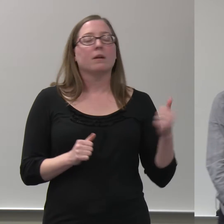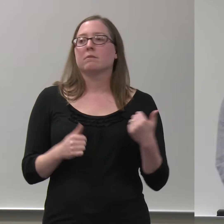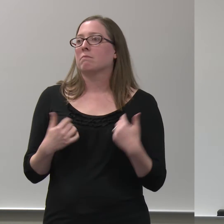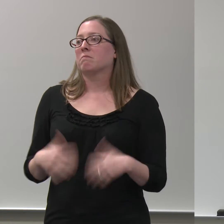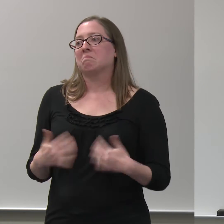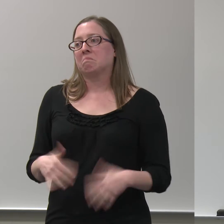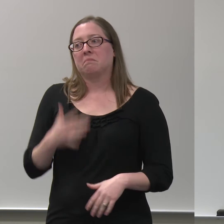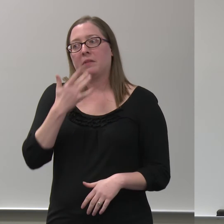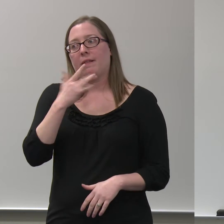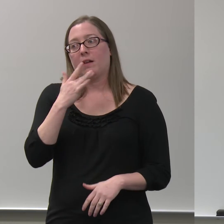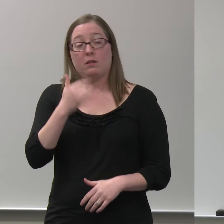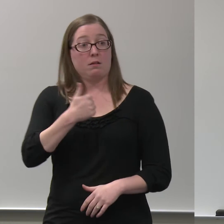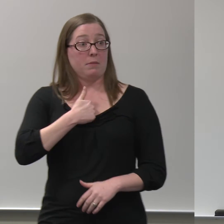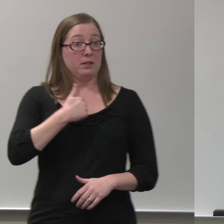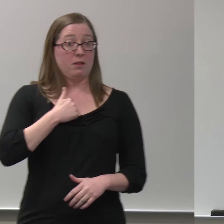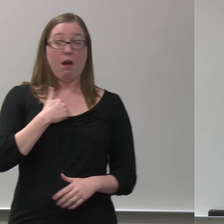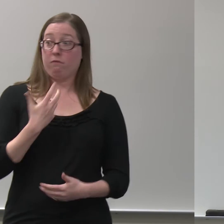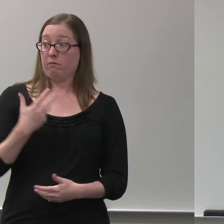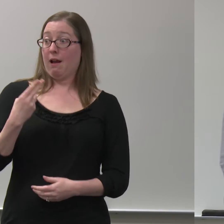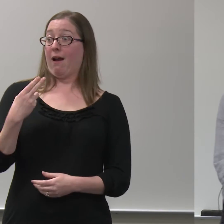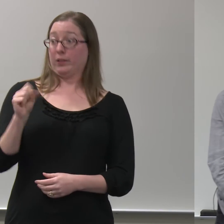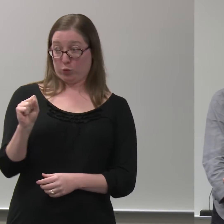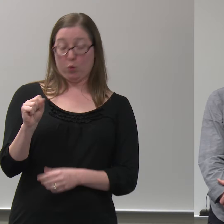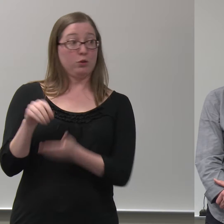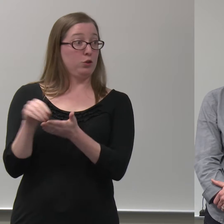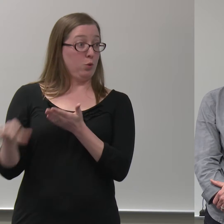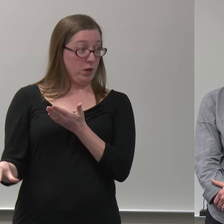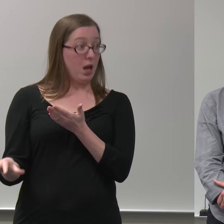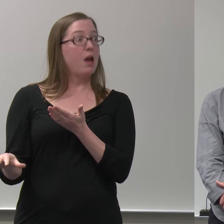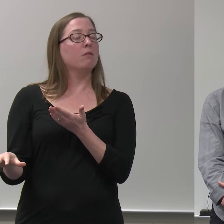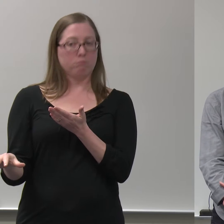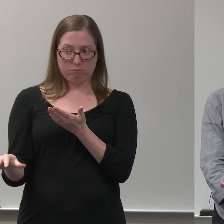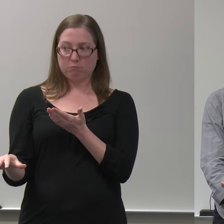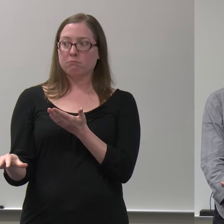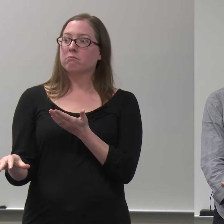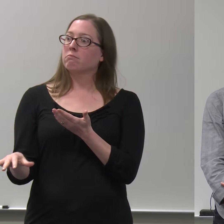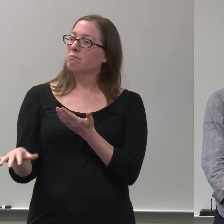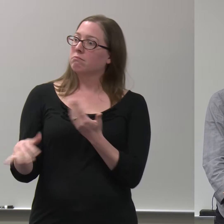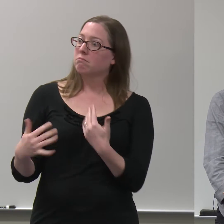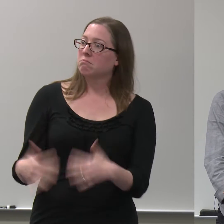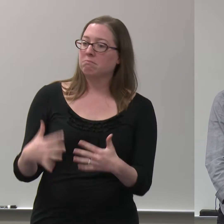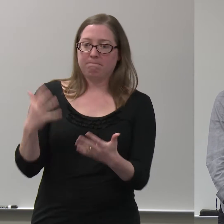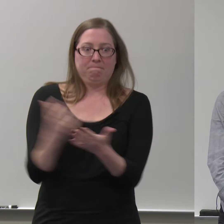I was very fortunate as a high-school student to actually go for a couple summers